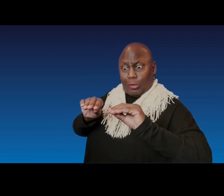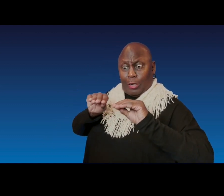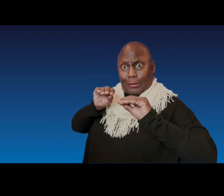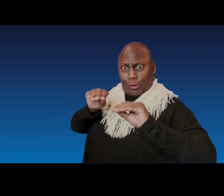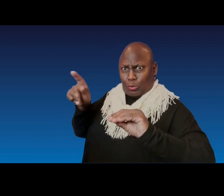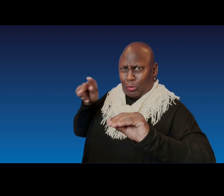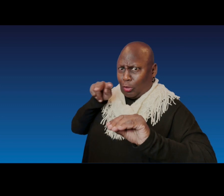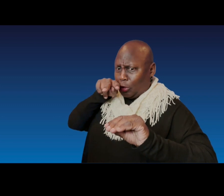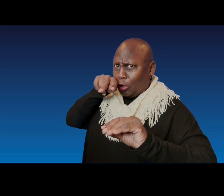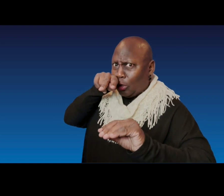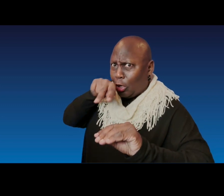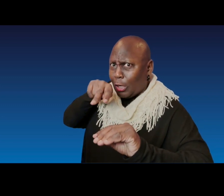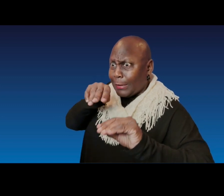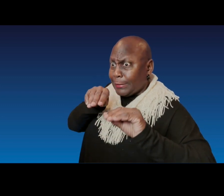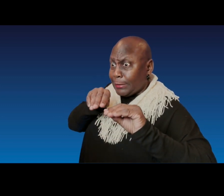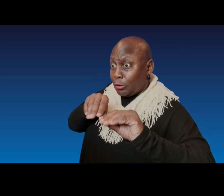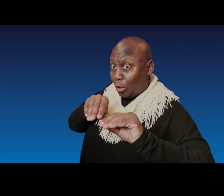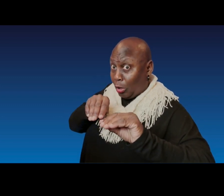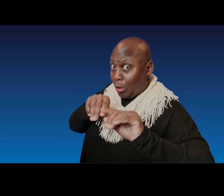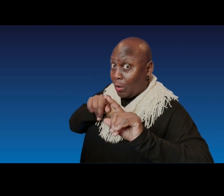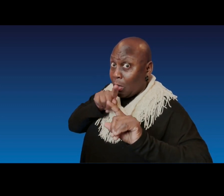that really help students